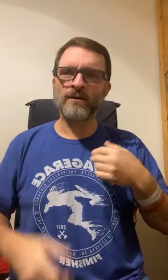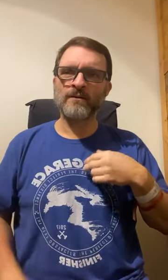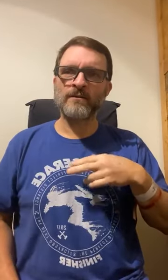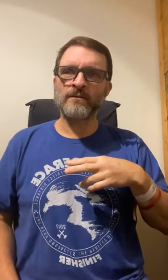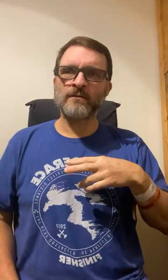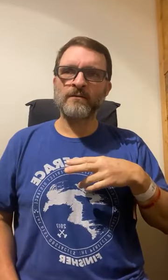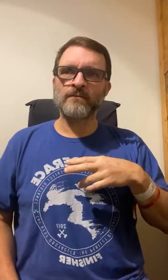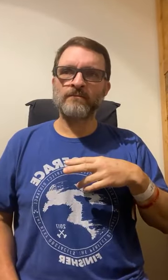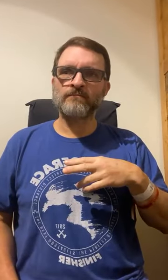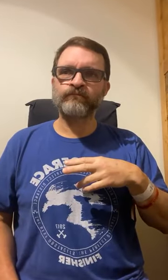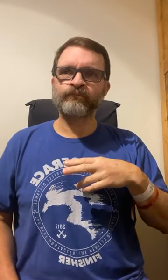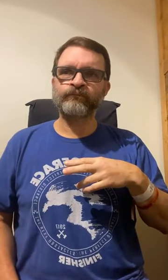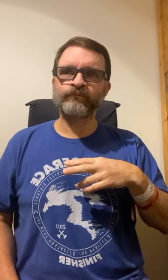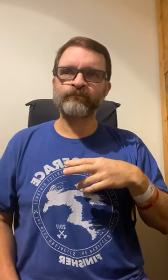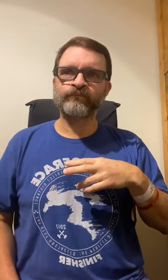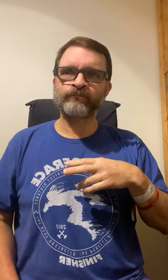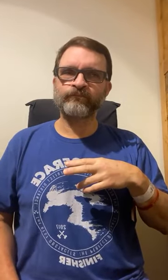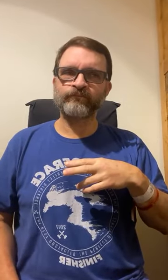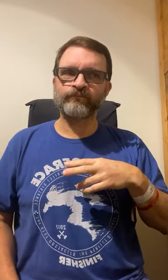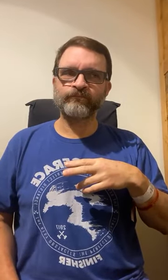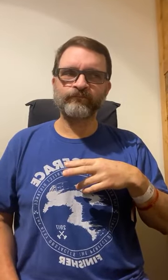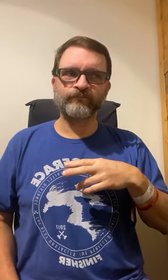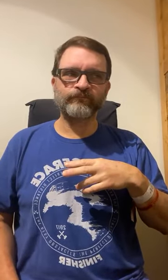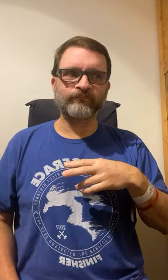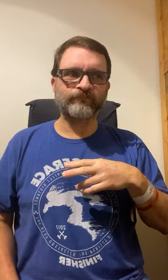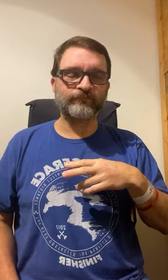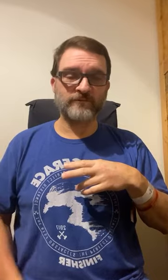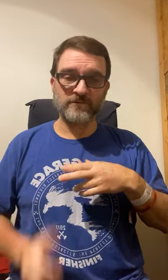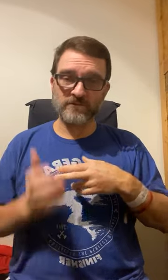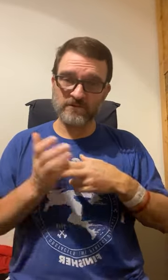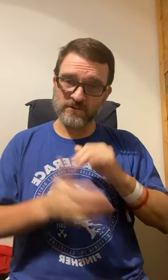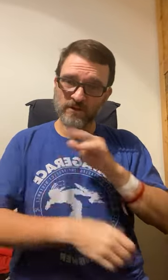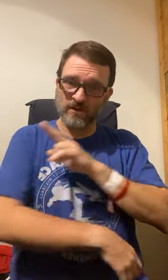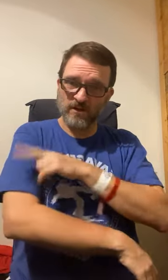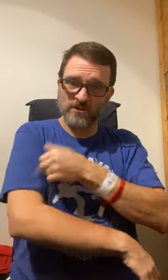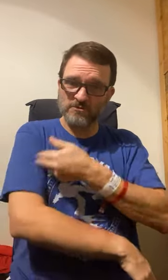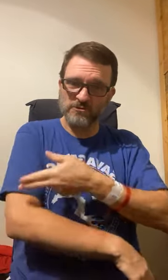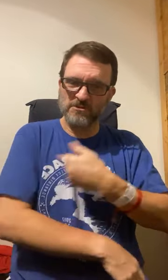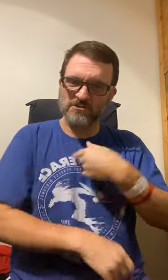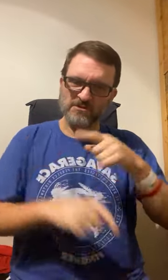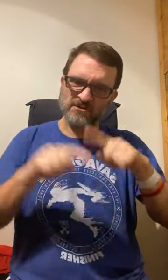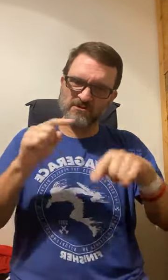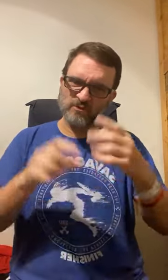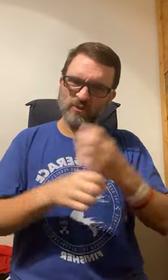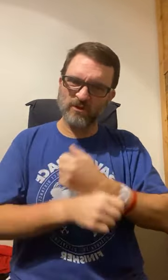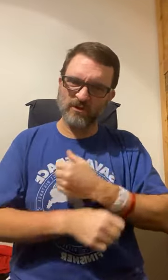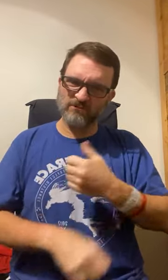The nurse wanted to see more Honestly staying at the hospital. I could not win.